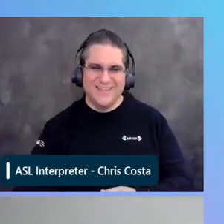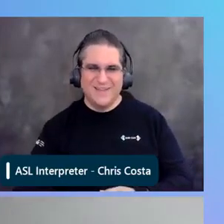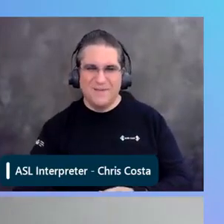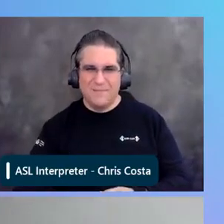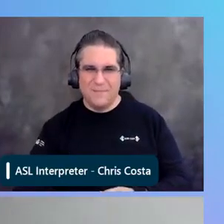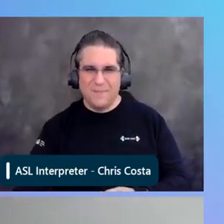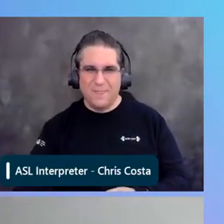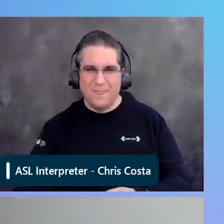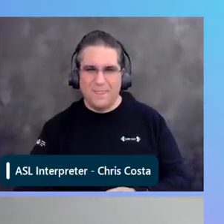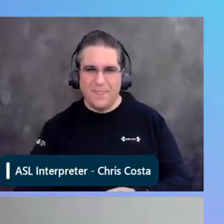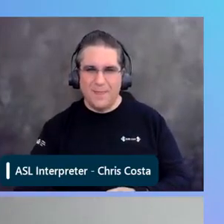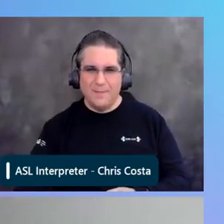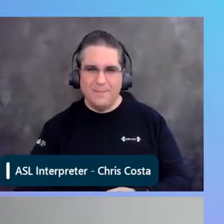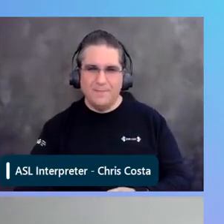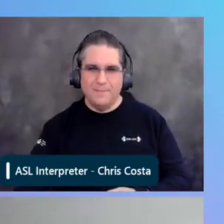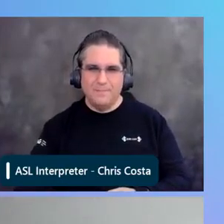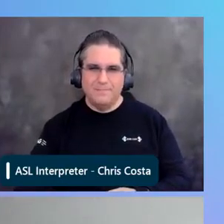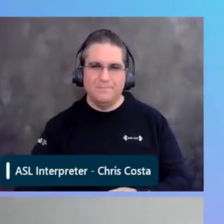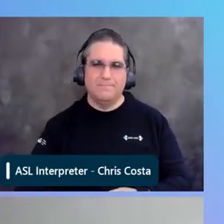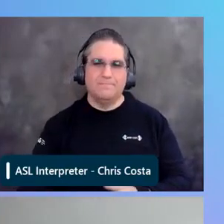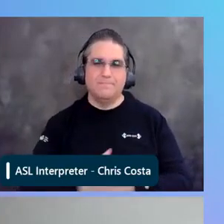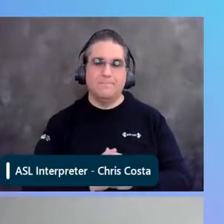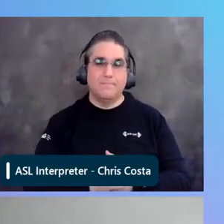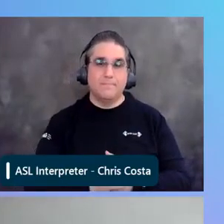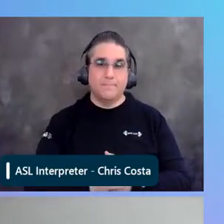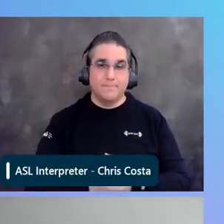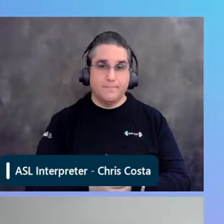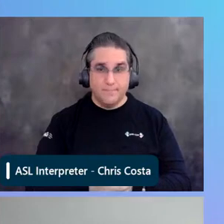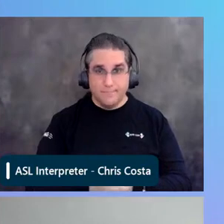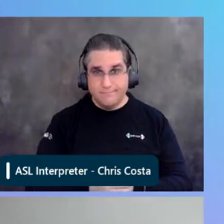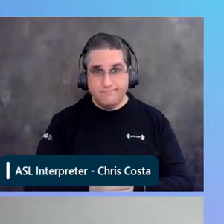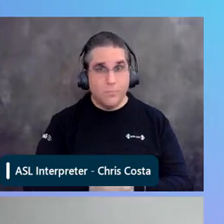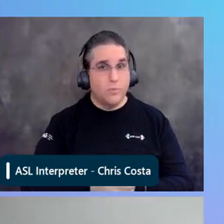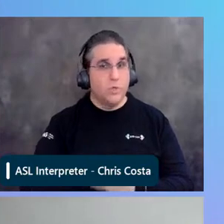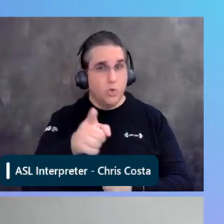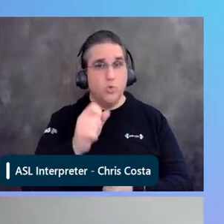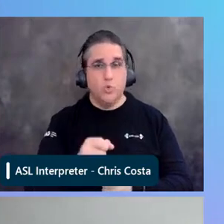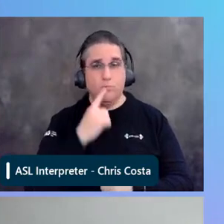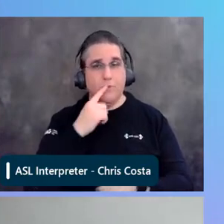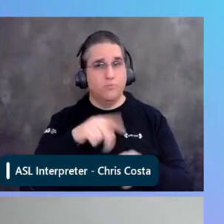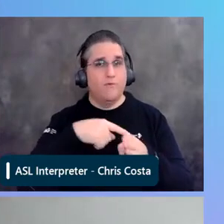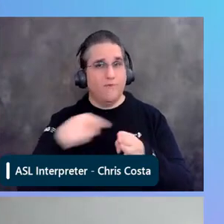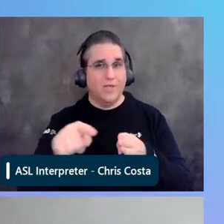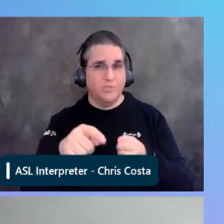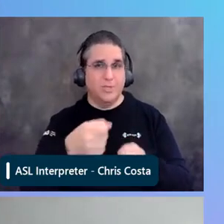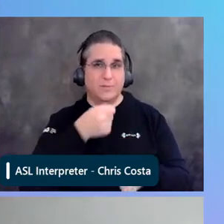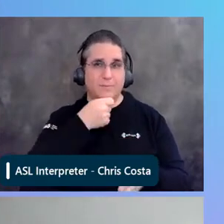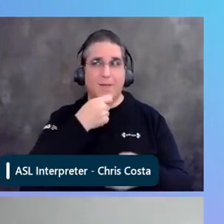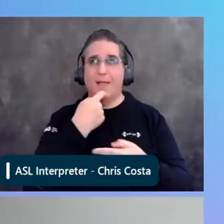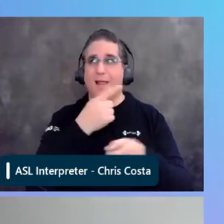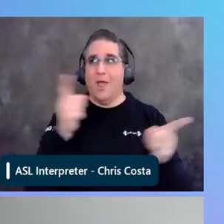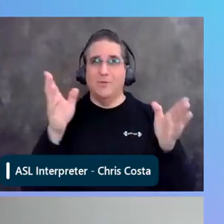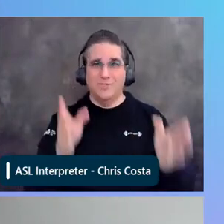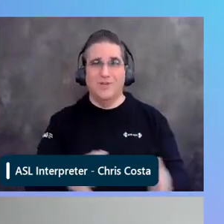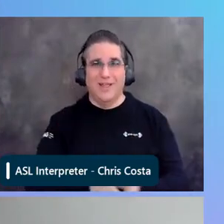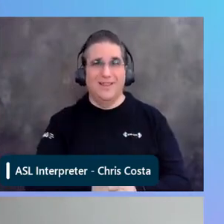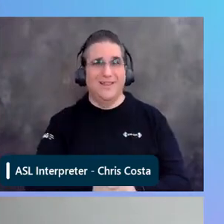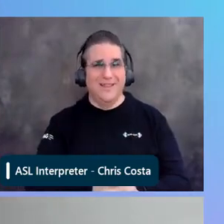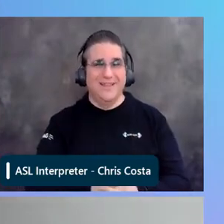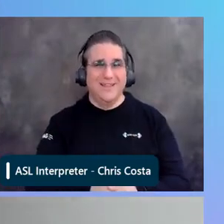Appreciate it. Um, you can be an announcer. Uh, if this, you know, whole developer thing